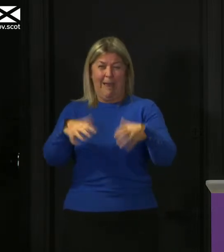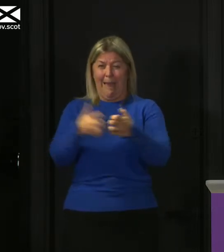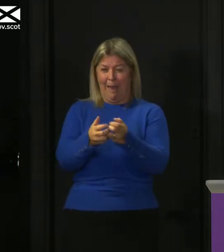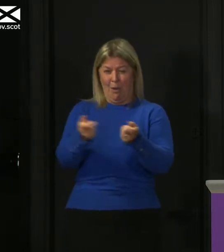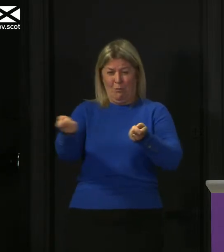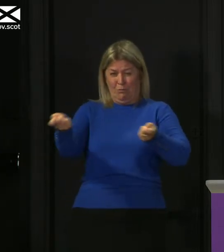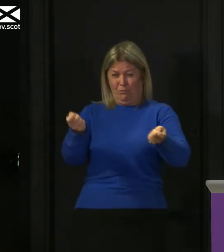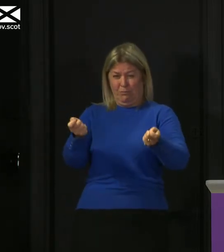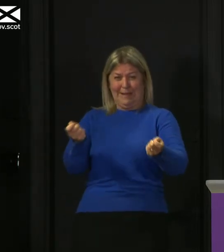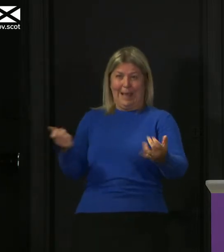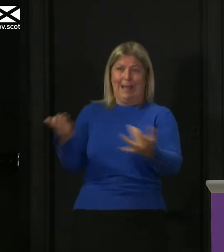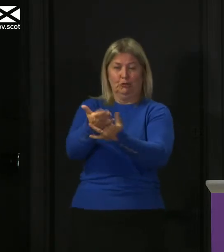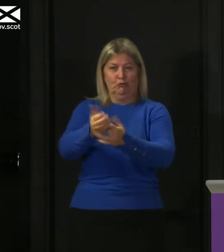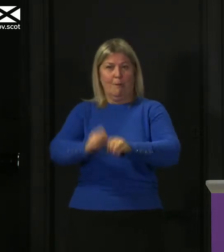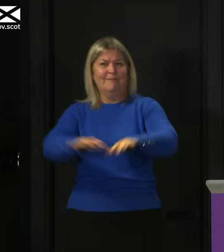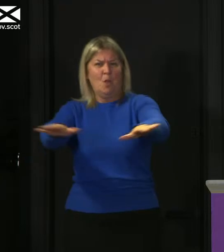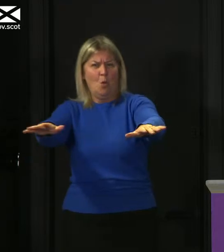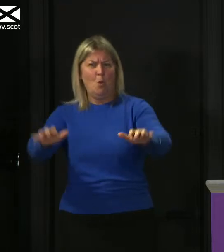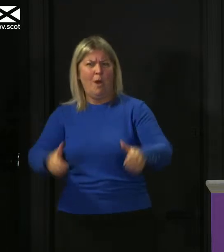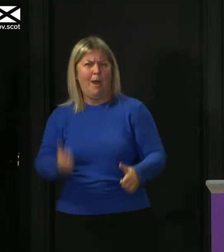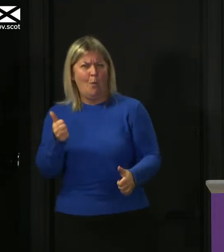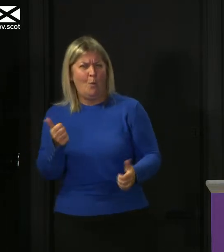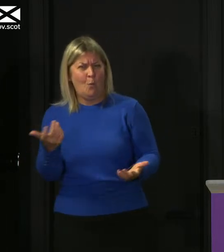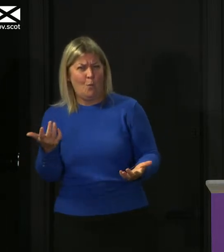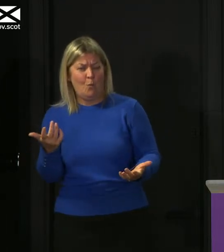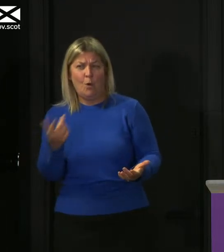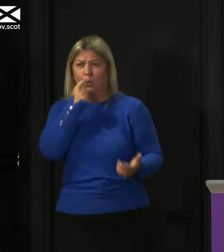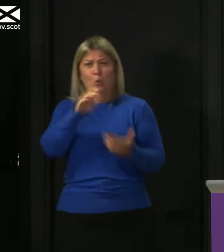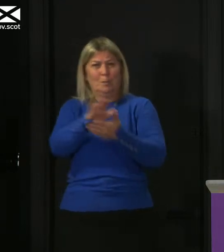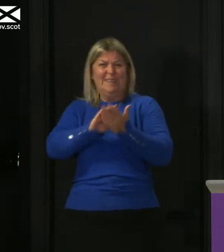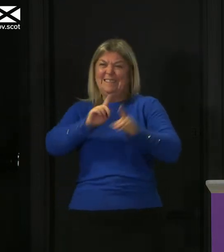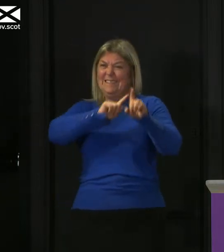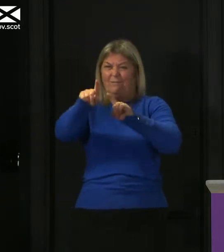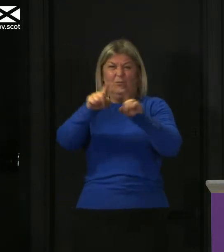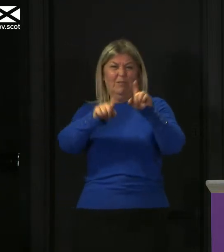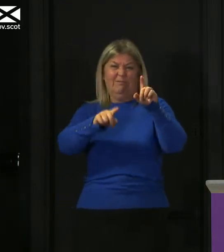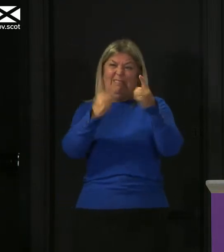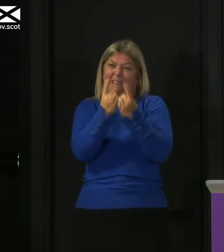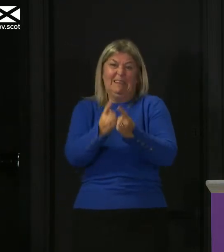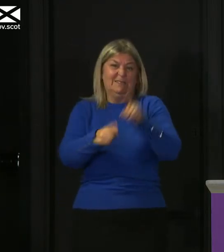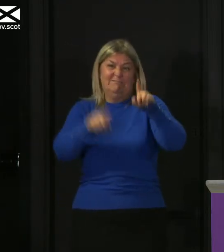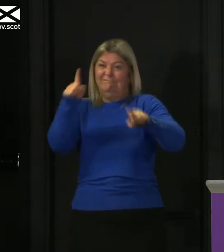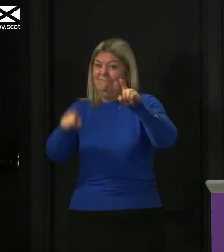A circuit-breaker could mean a number of different things. And so what we are looking at is what